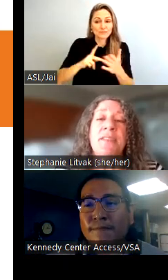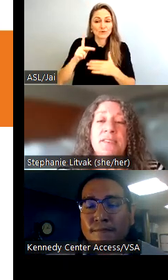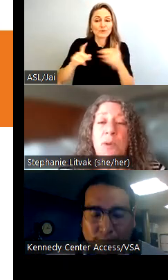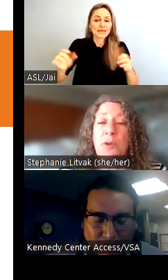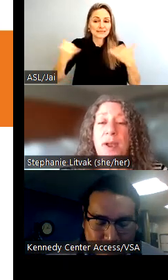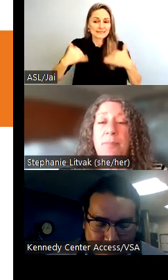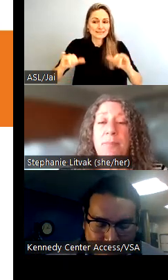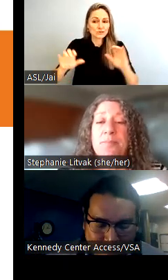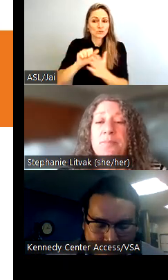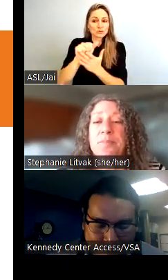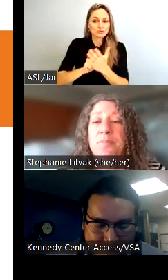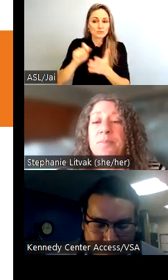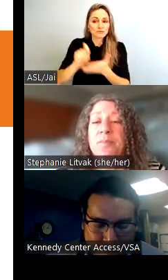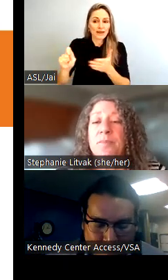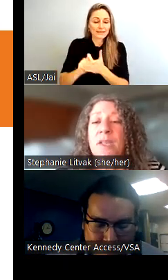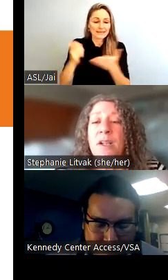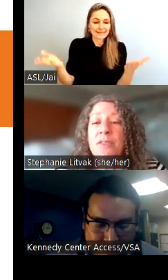this program.